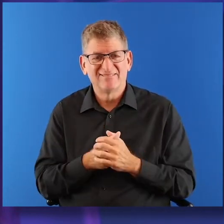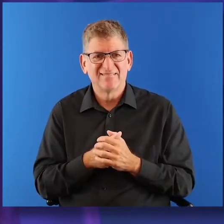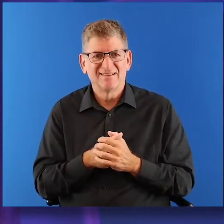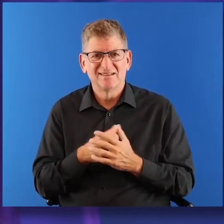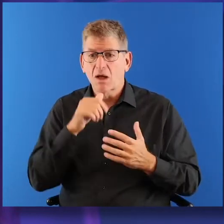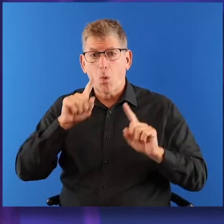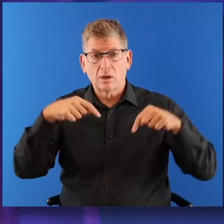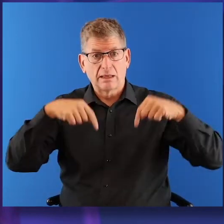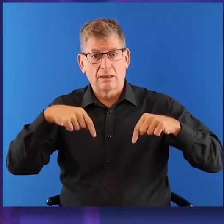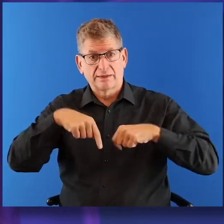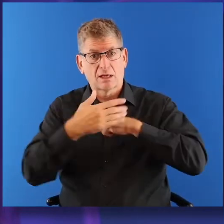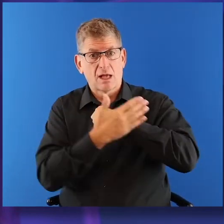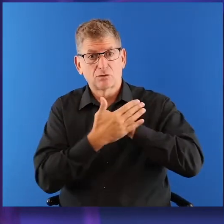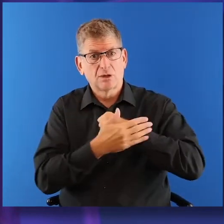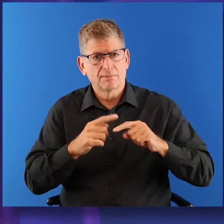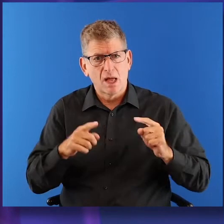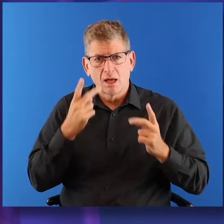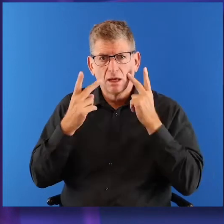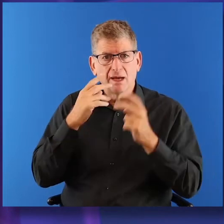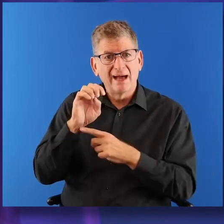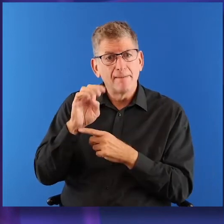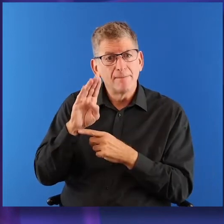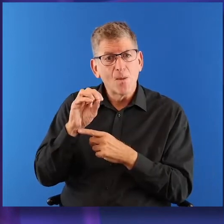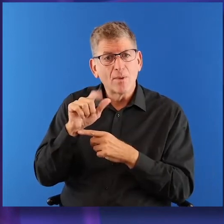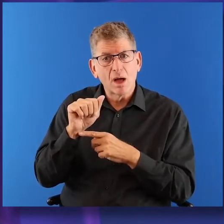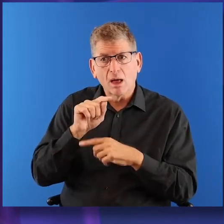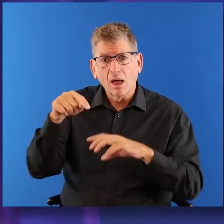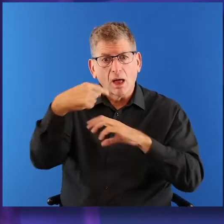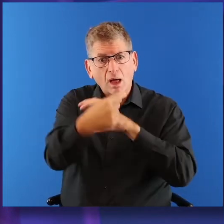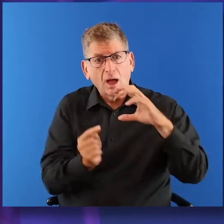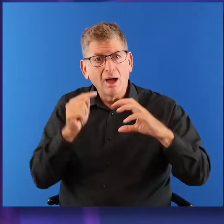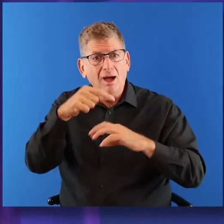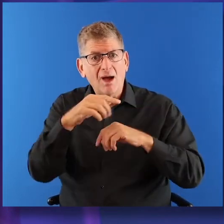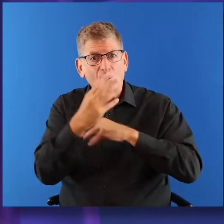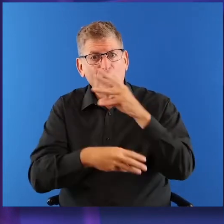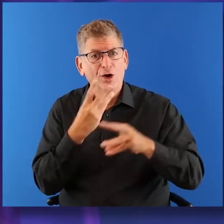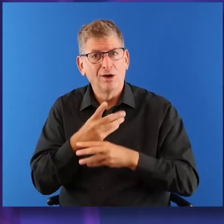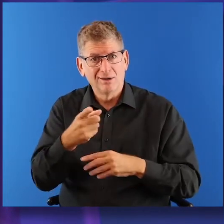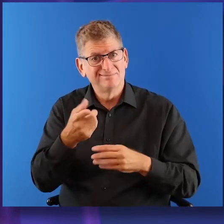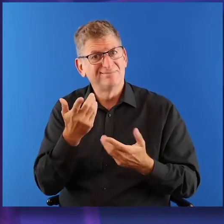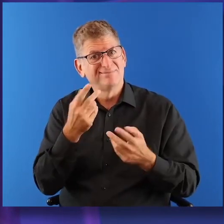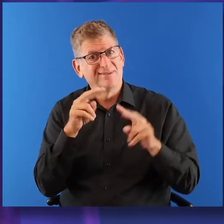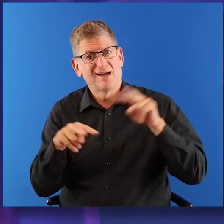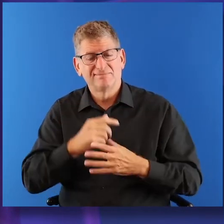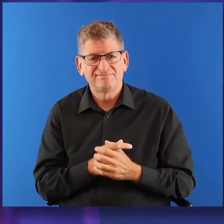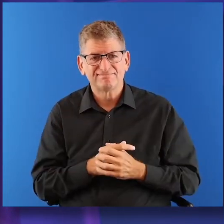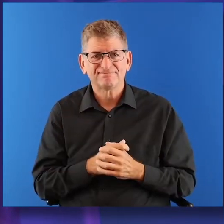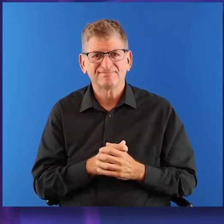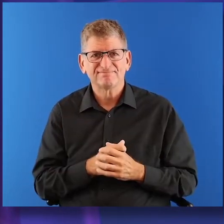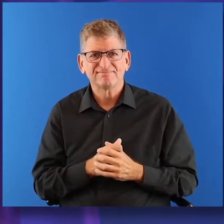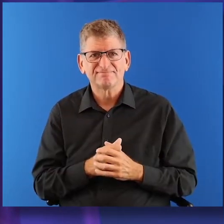but seeing the rise of Ebola in other parts of the world. I know we both